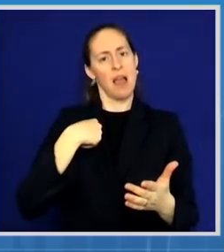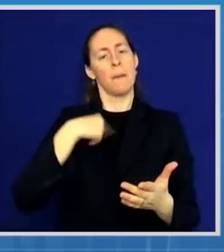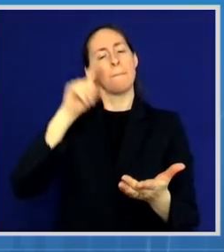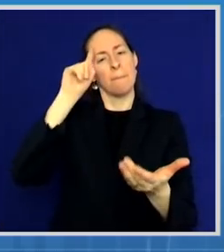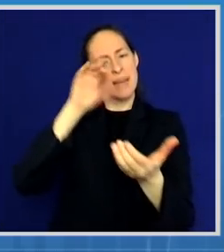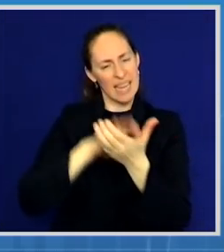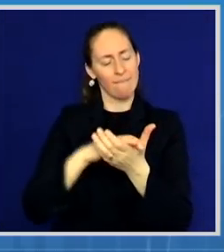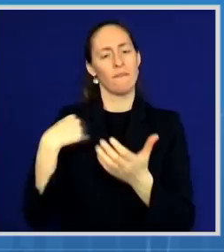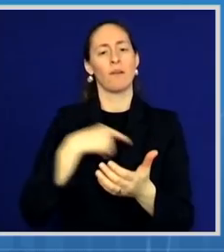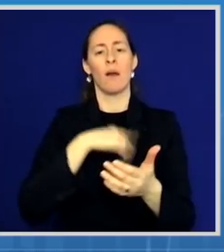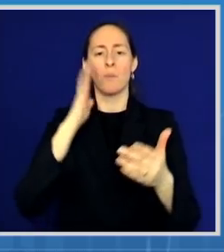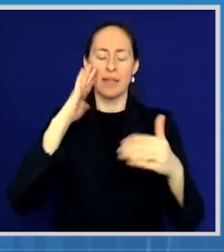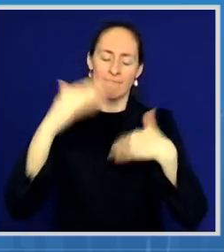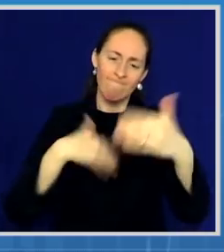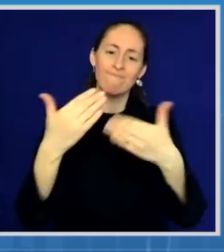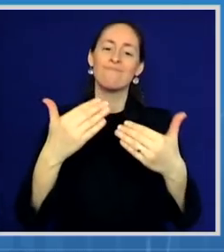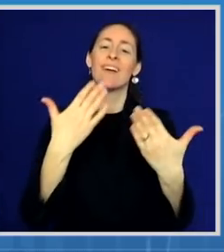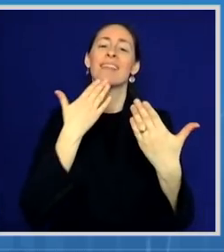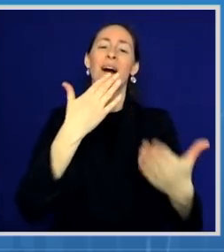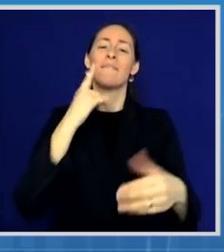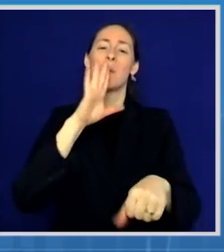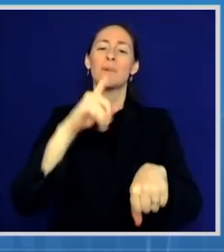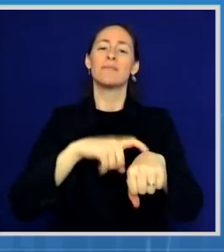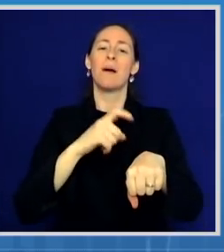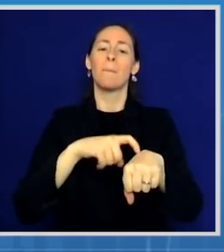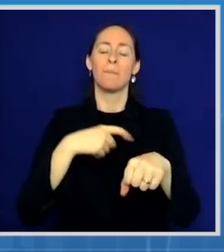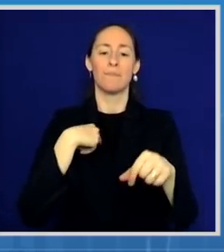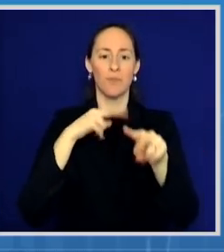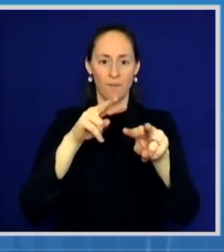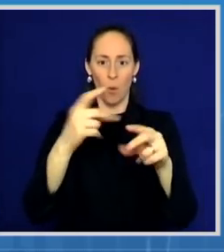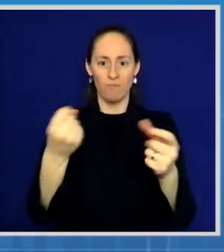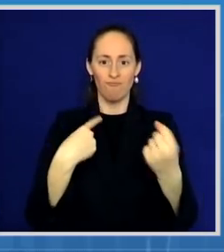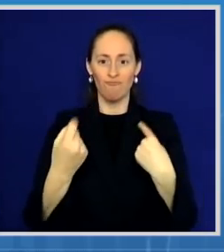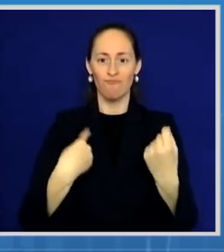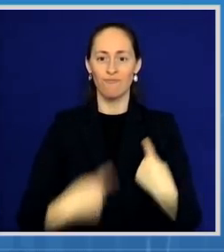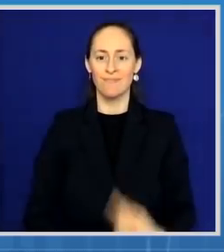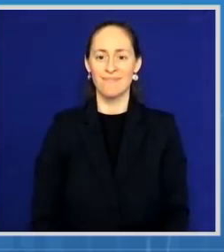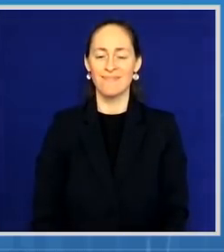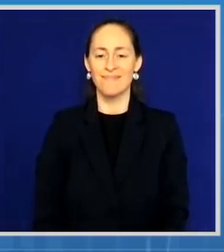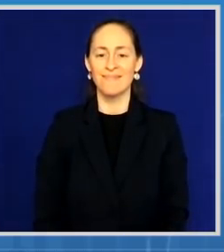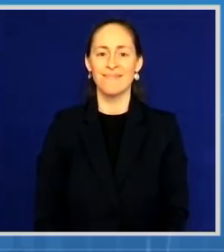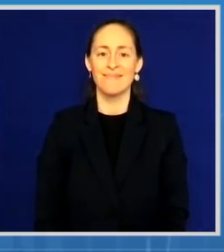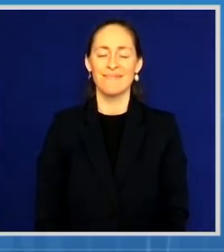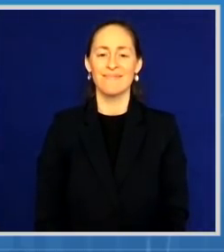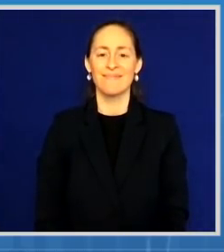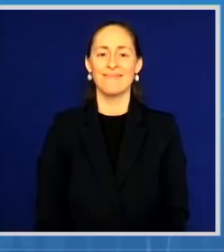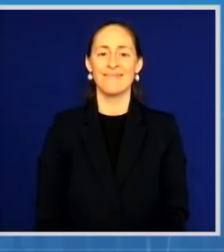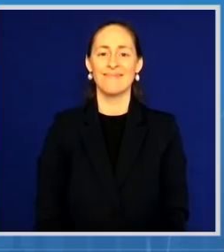and I look forward to your questions. Mr. Zients: Well, thank you doctors. Let's now open it up for questions.